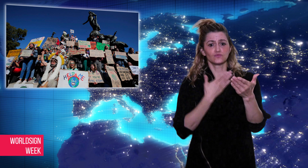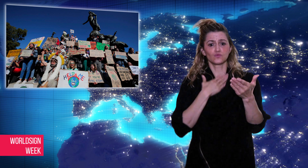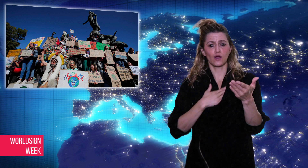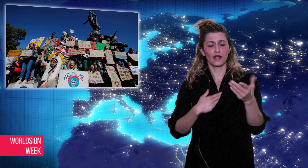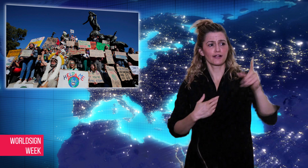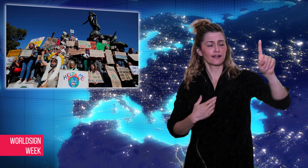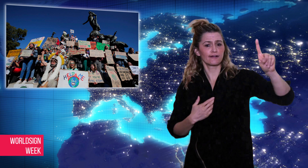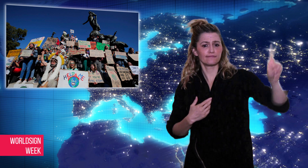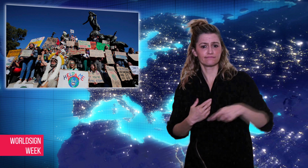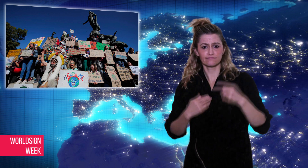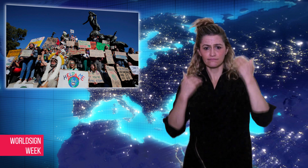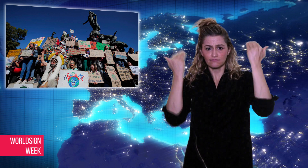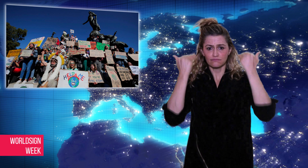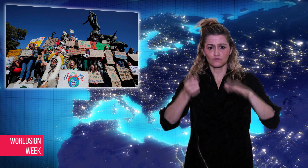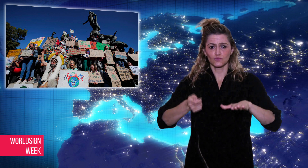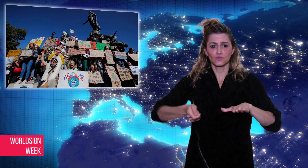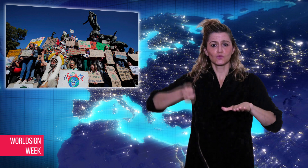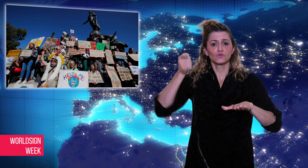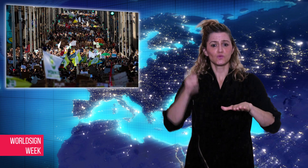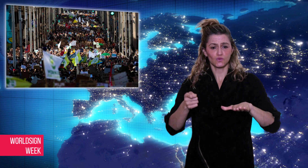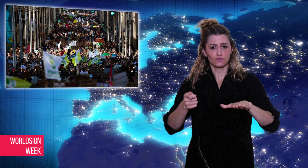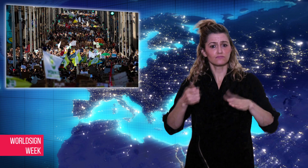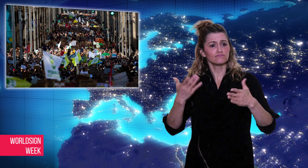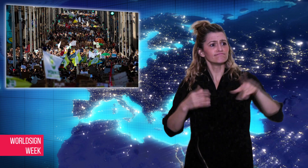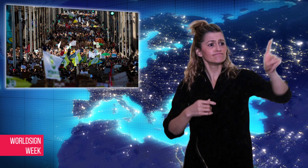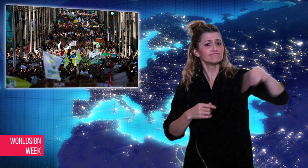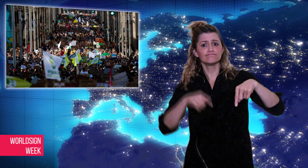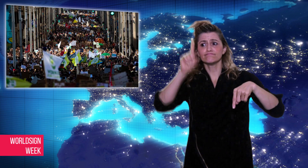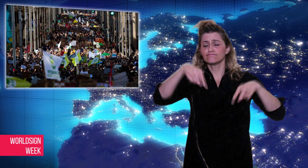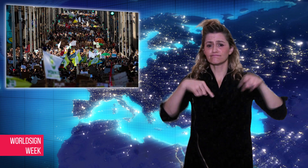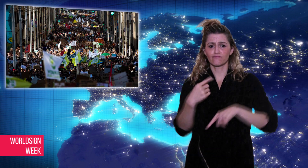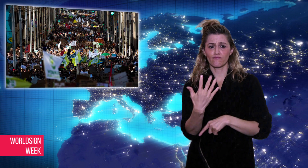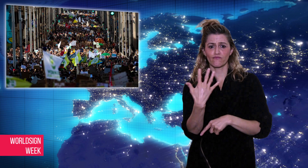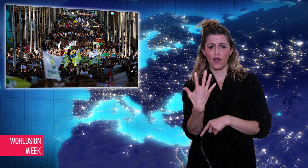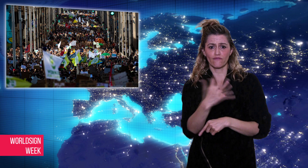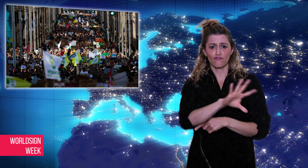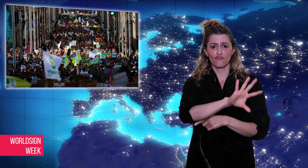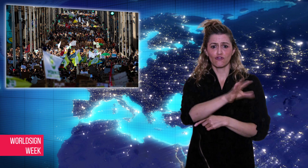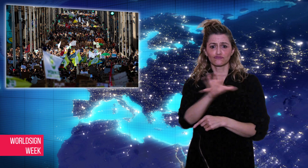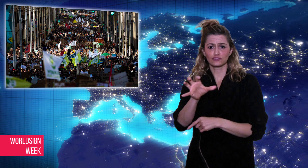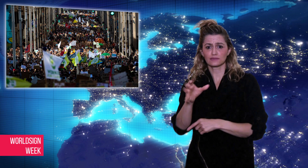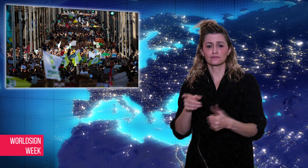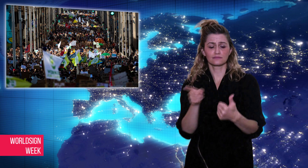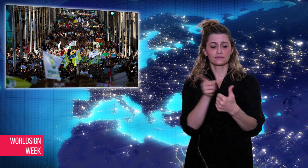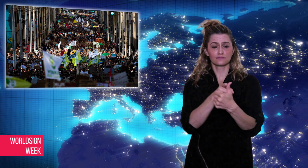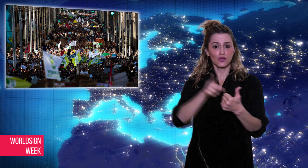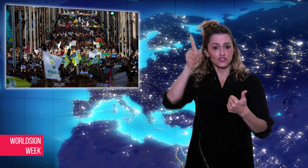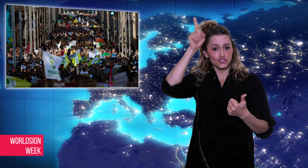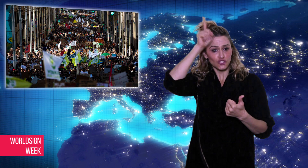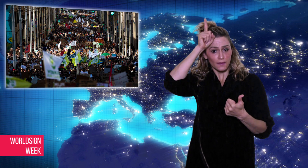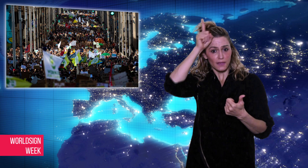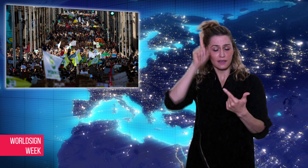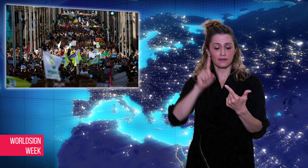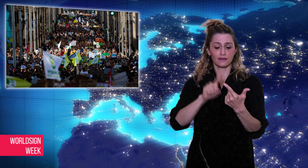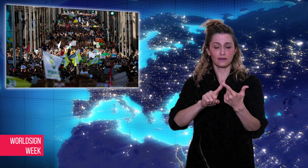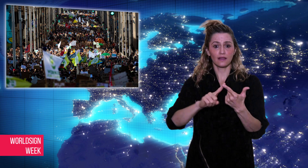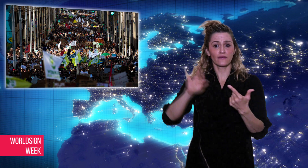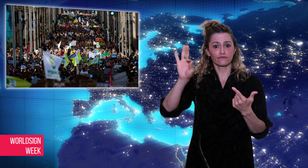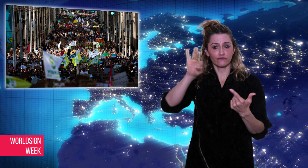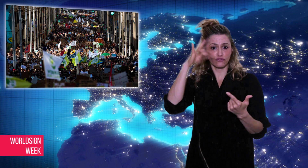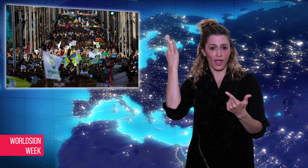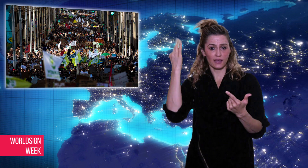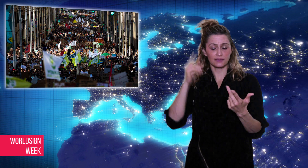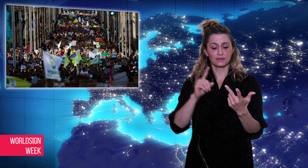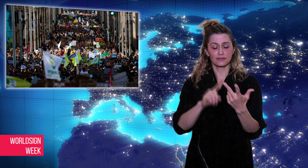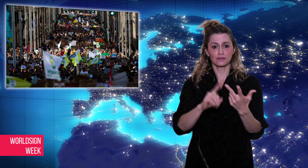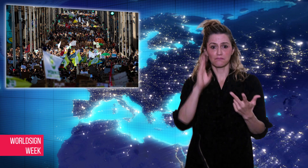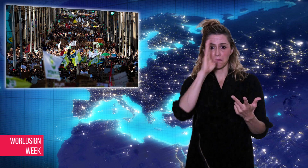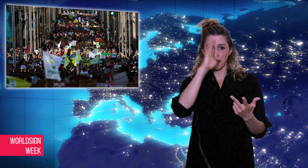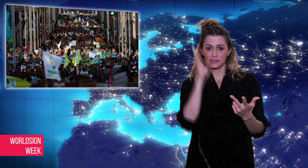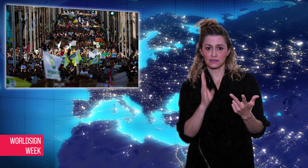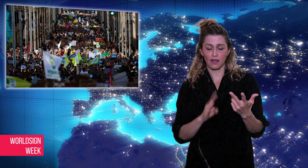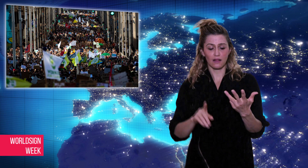against five countries - Germany, France, Brazil,